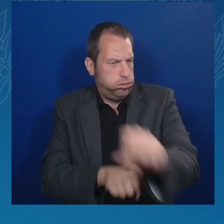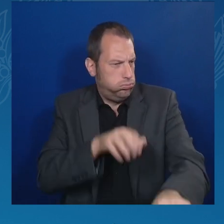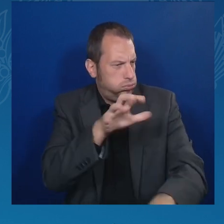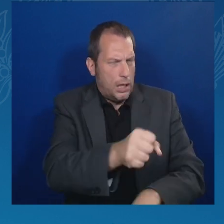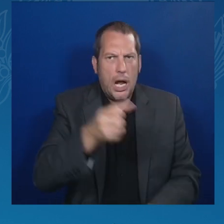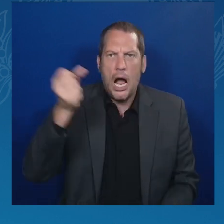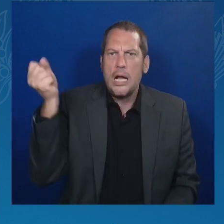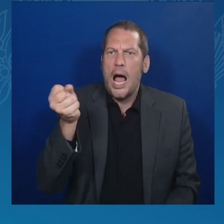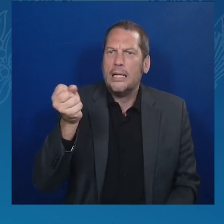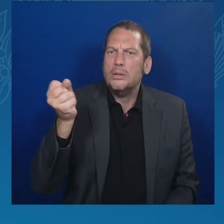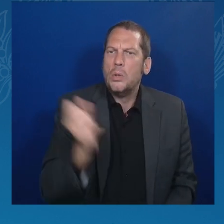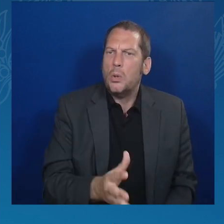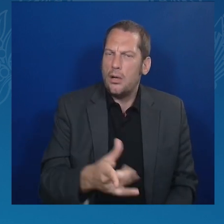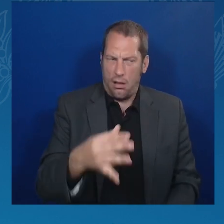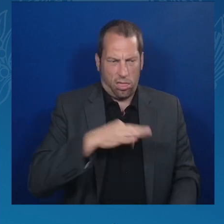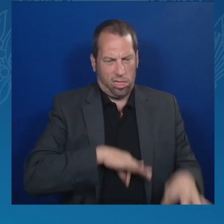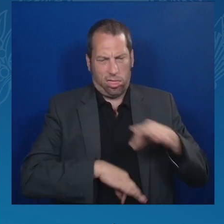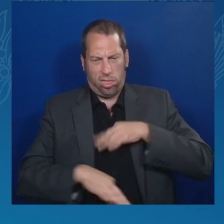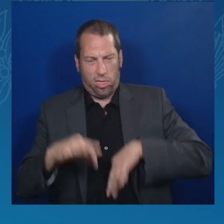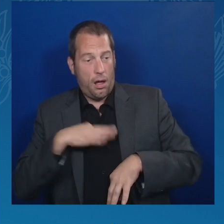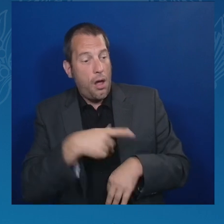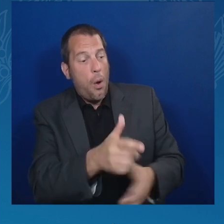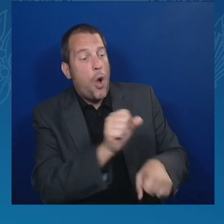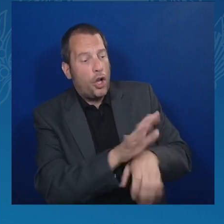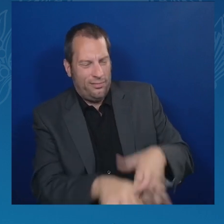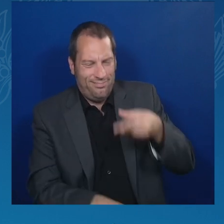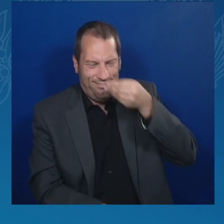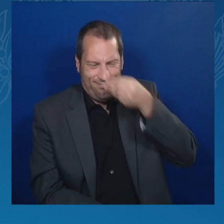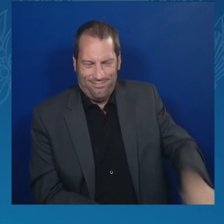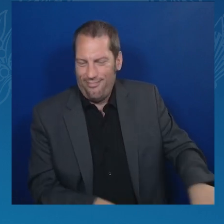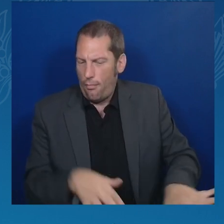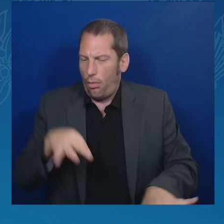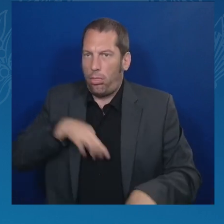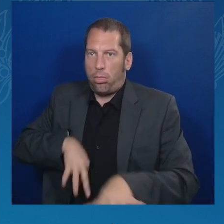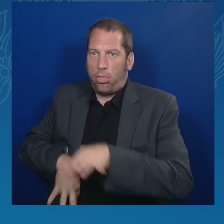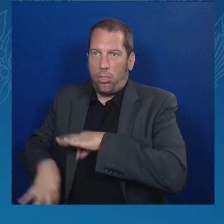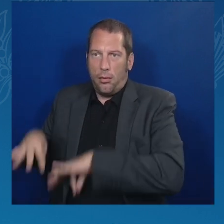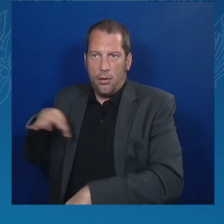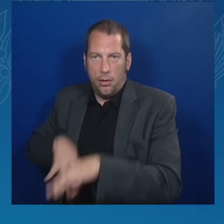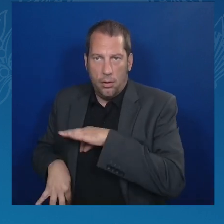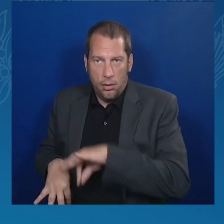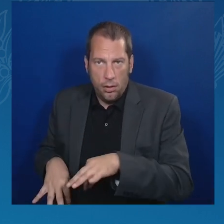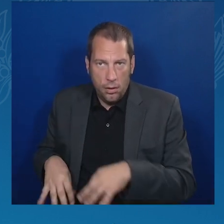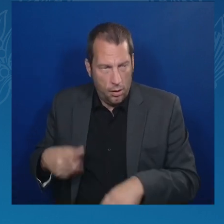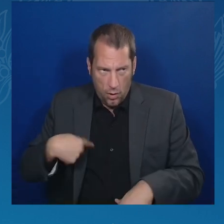safer working conditions, and protection against discrimination and harassment.